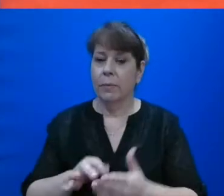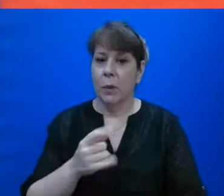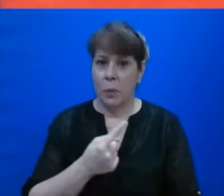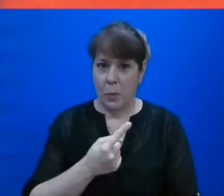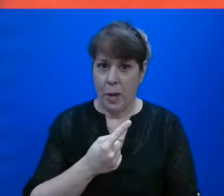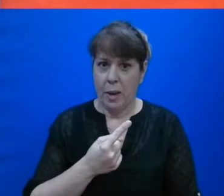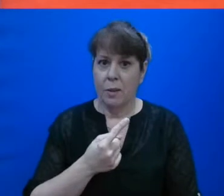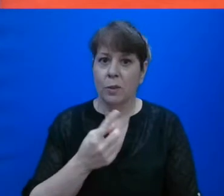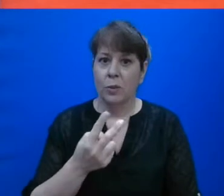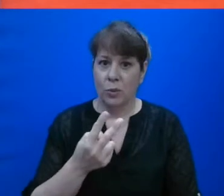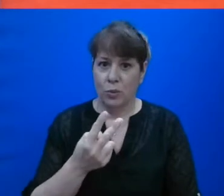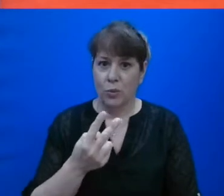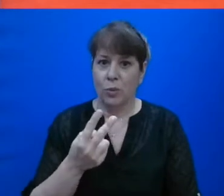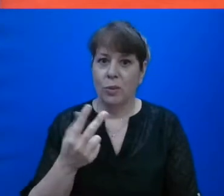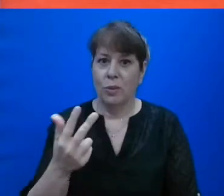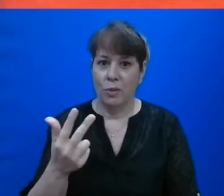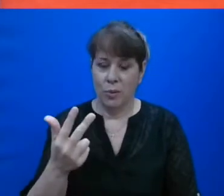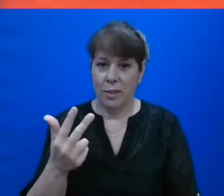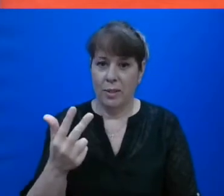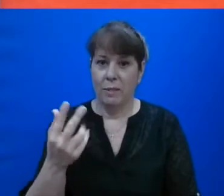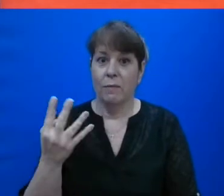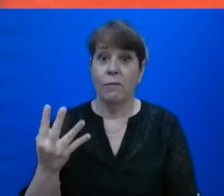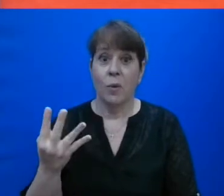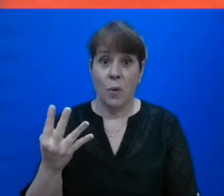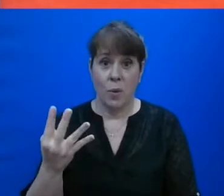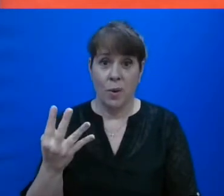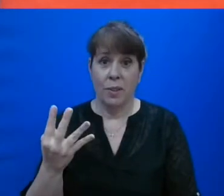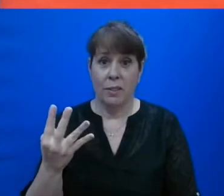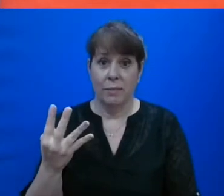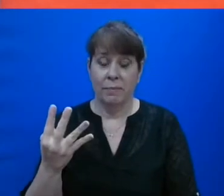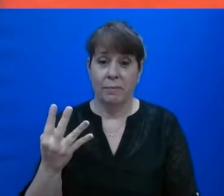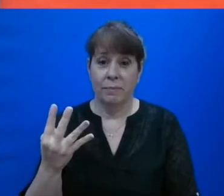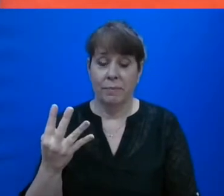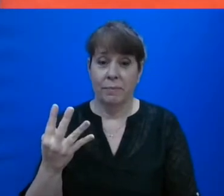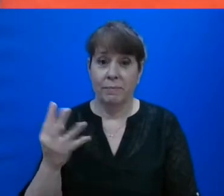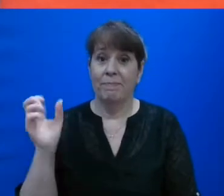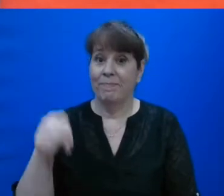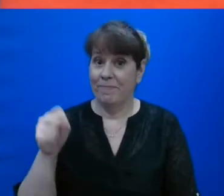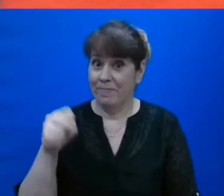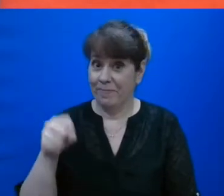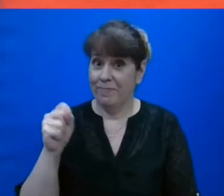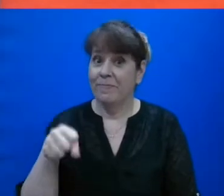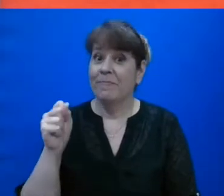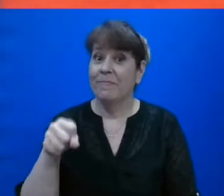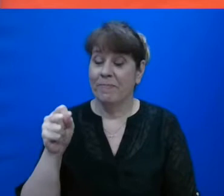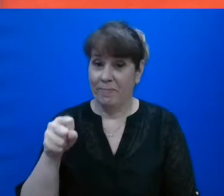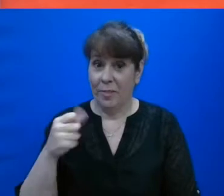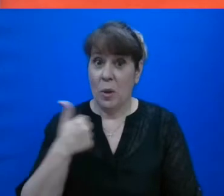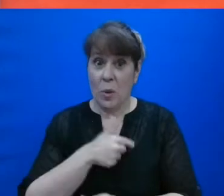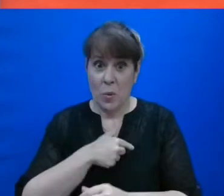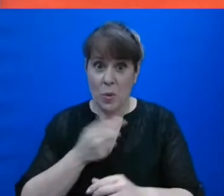TWO, THREE, FOUR. YES, WE ADDED CATERPILLARS TO